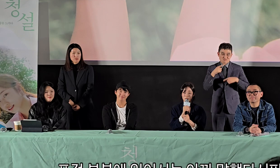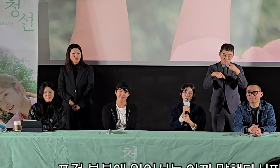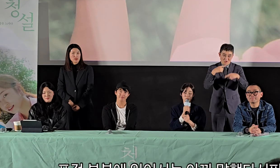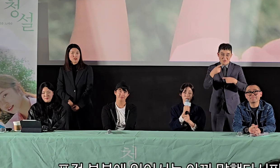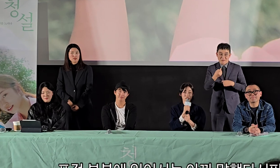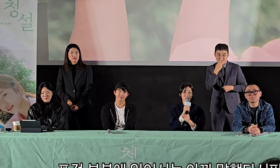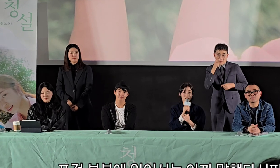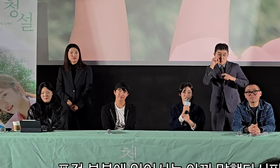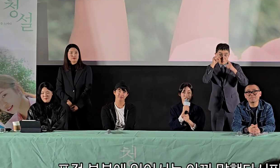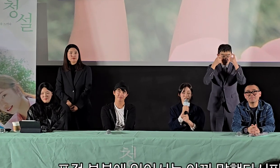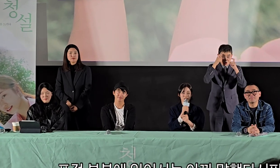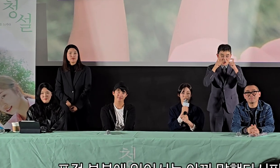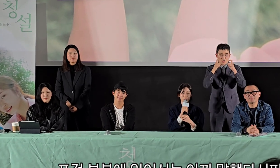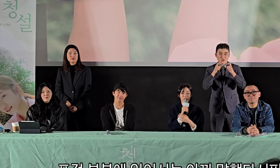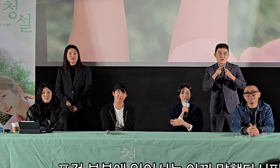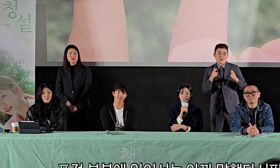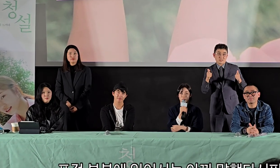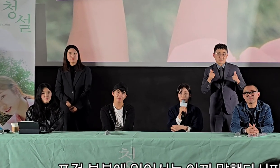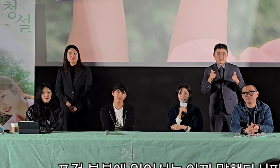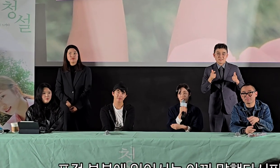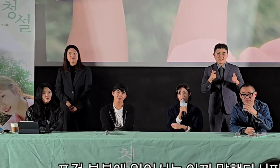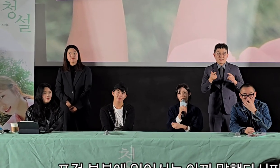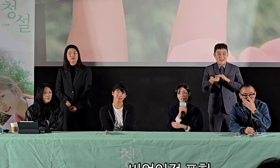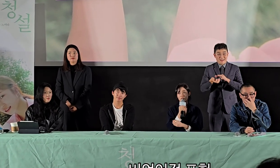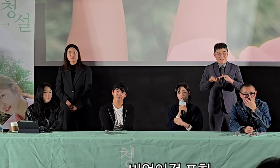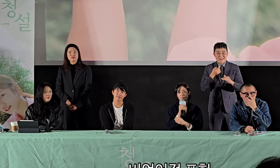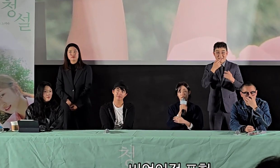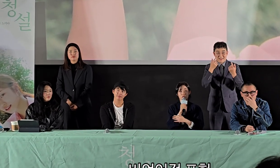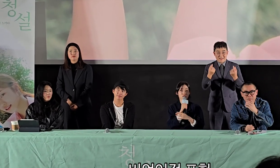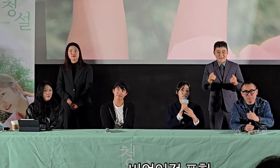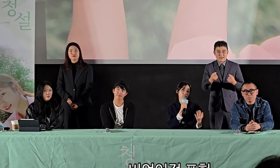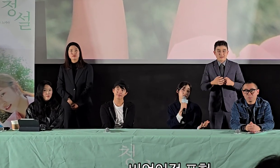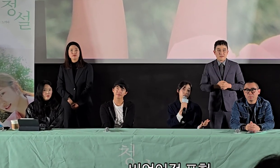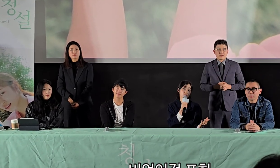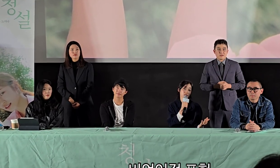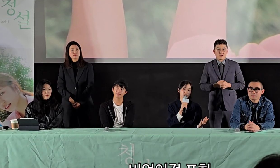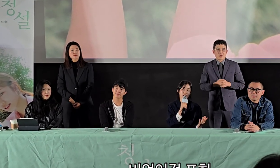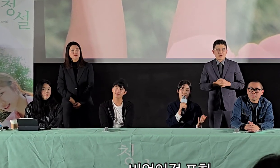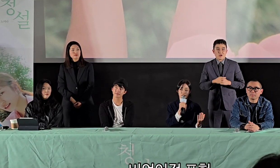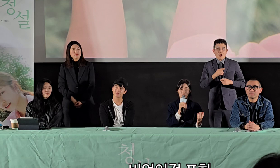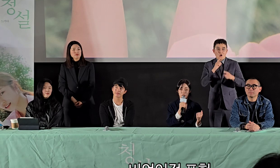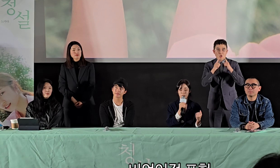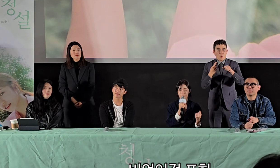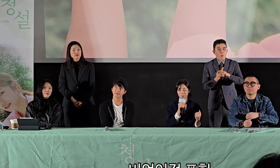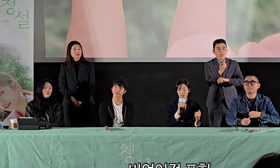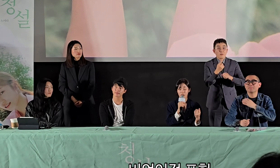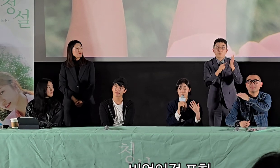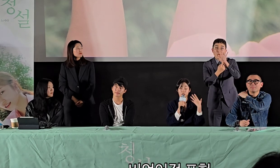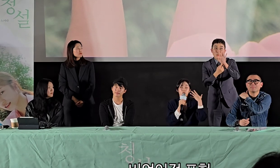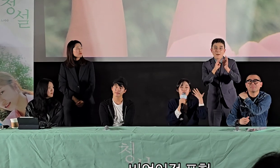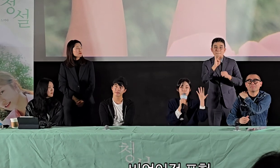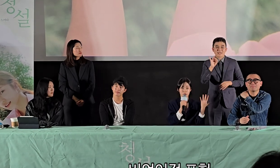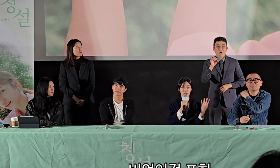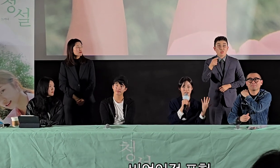nonverbal expressions. Not words, but expressions and gestures,